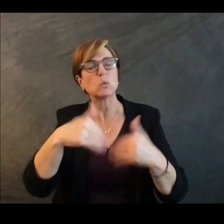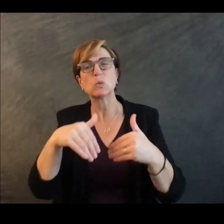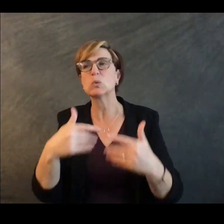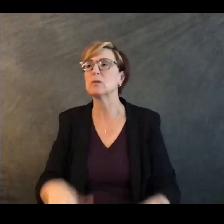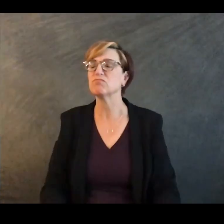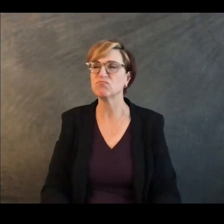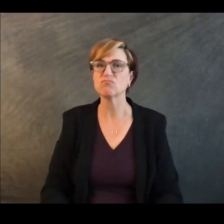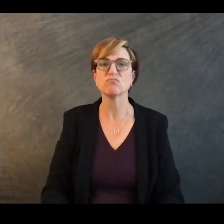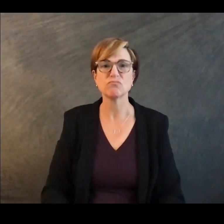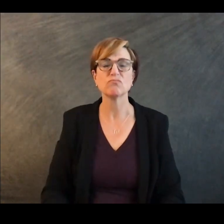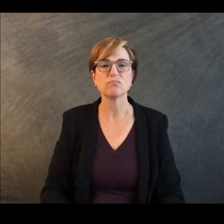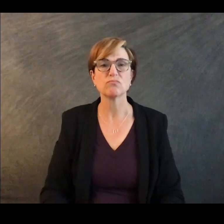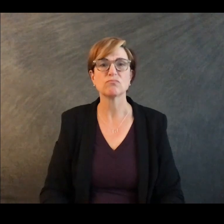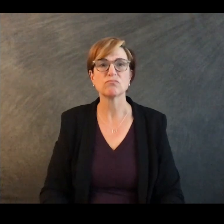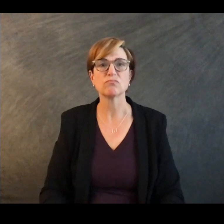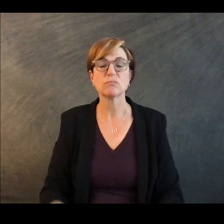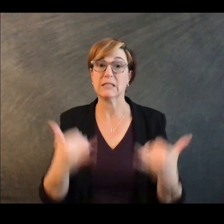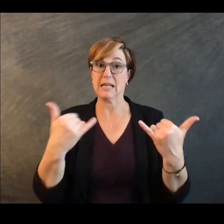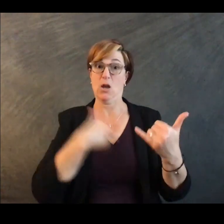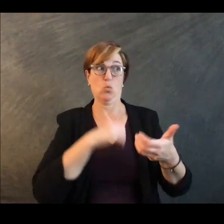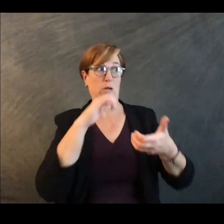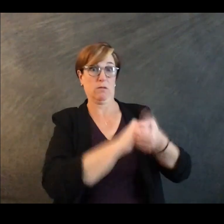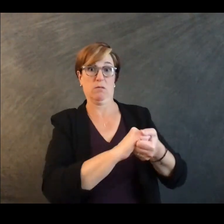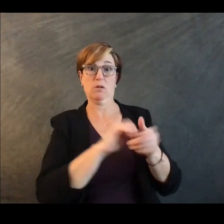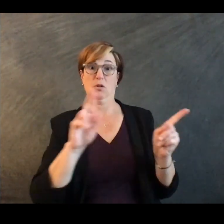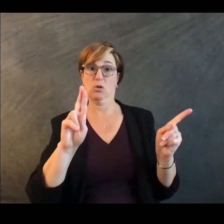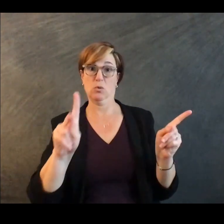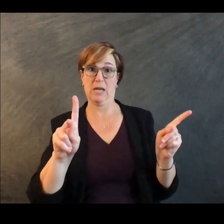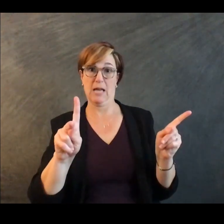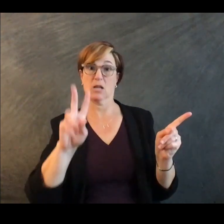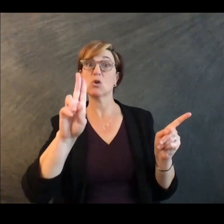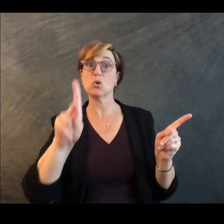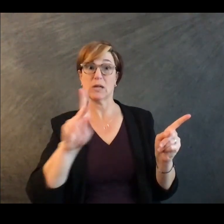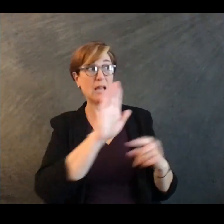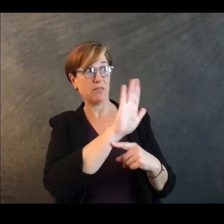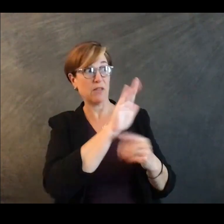working with UK right now in the UK doctors hopefully helping with their